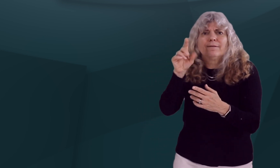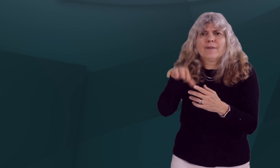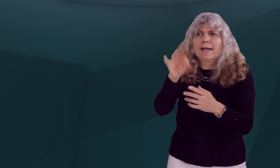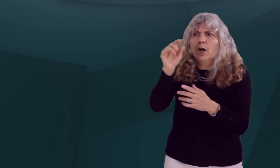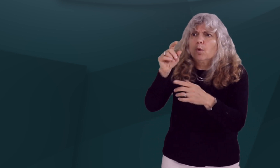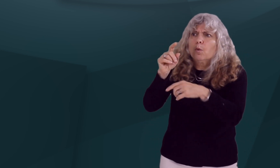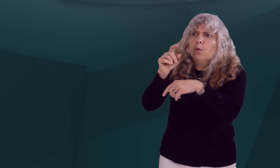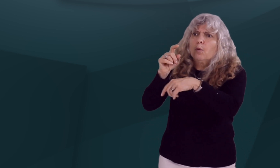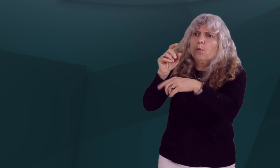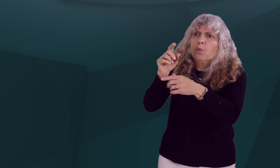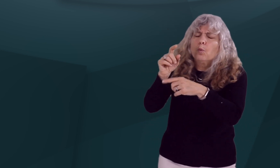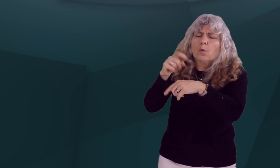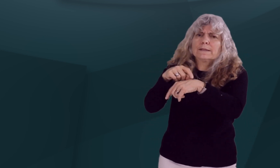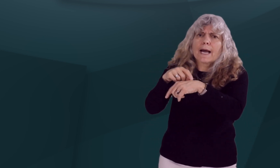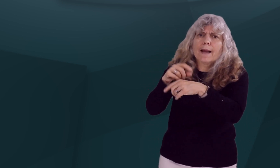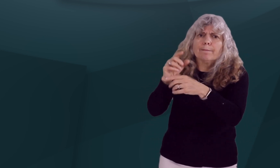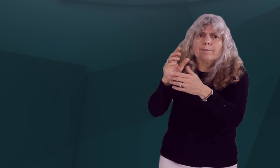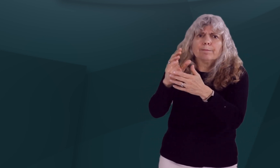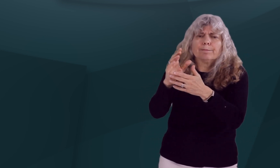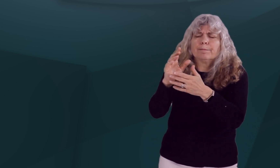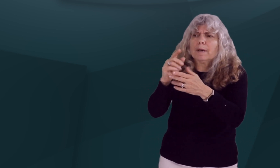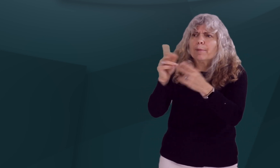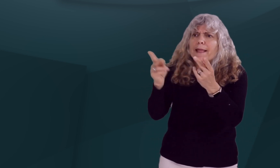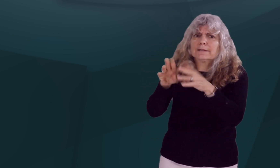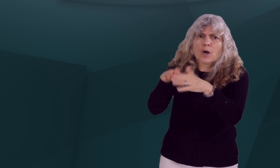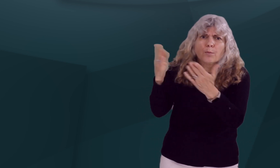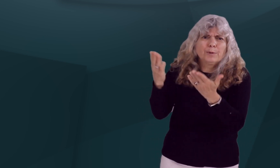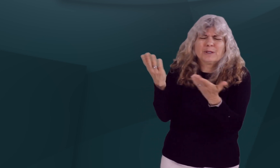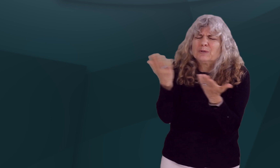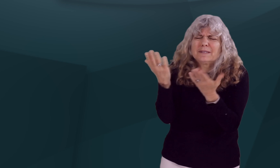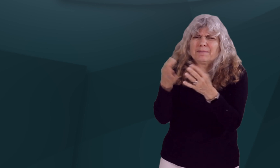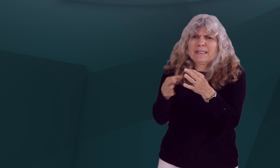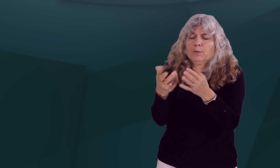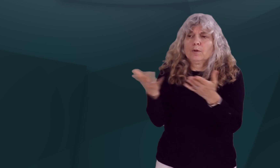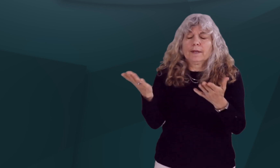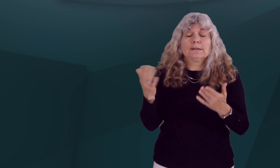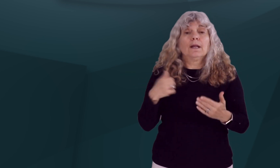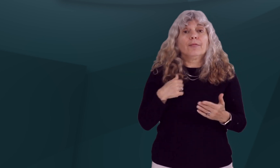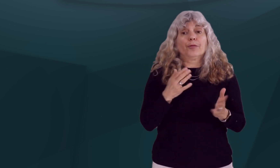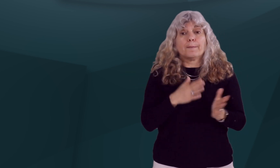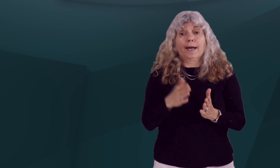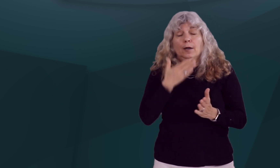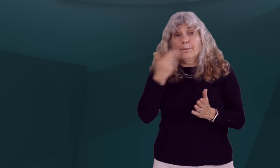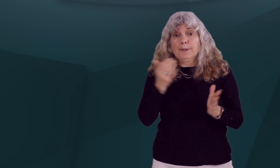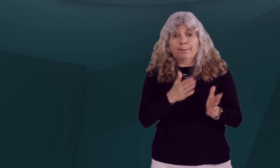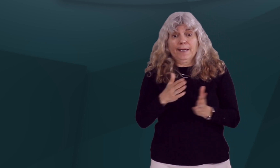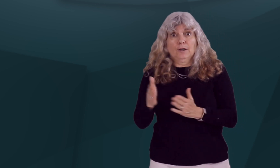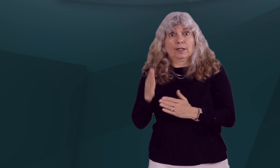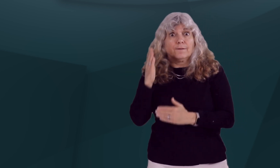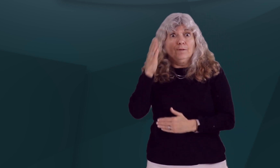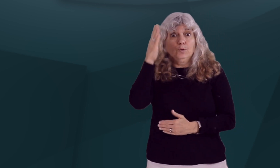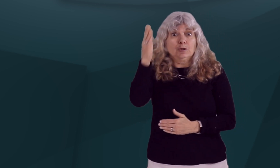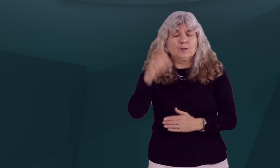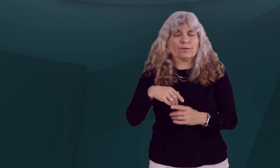or finding out what time a place opens, or other simple tasks.